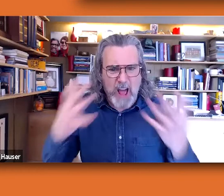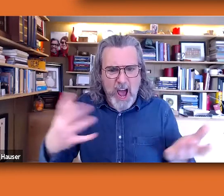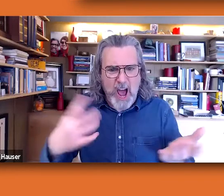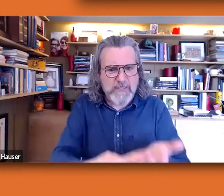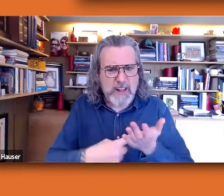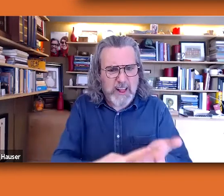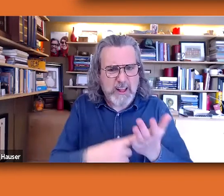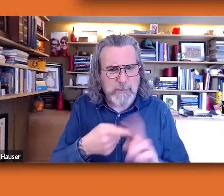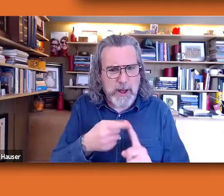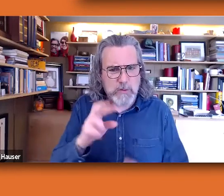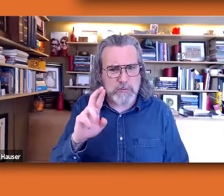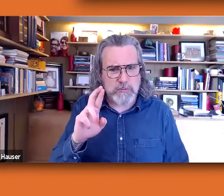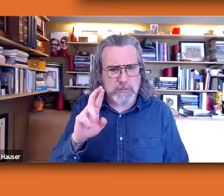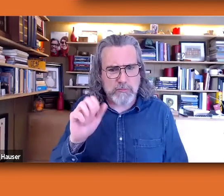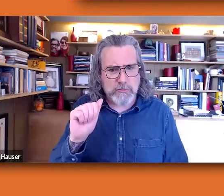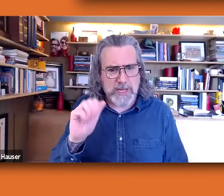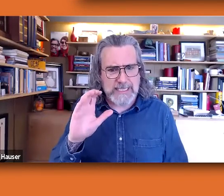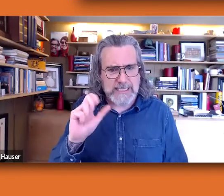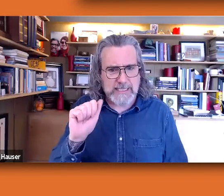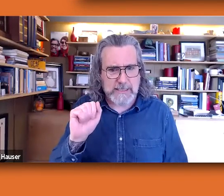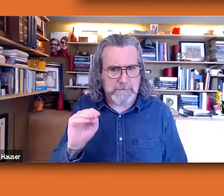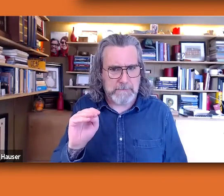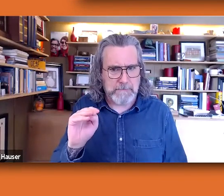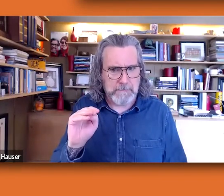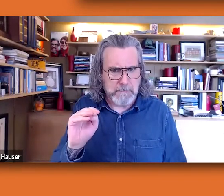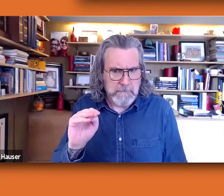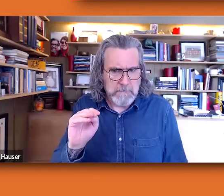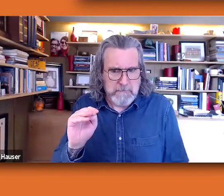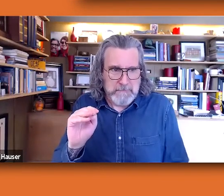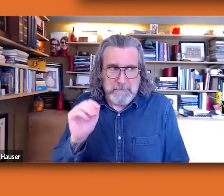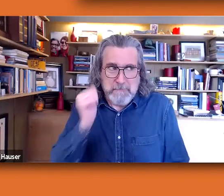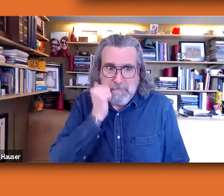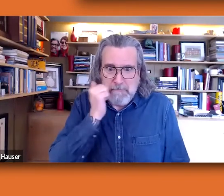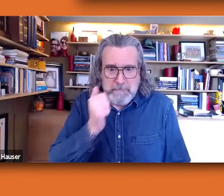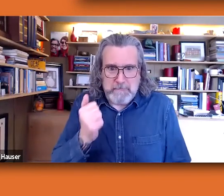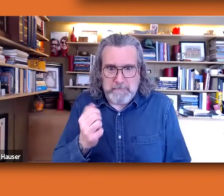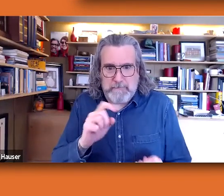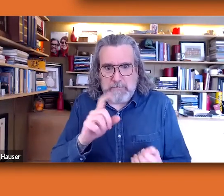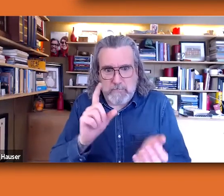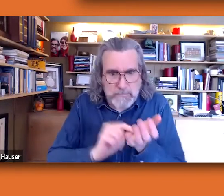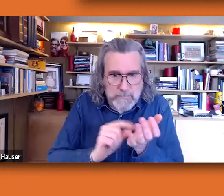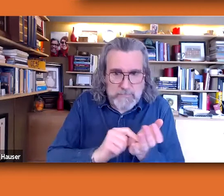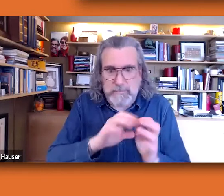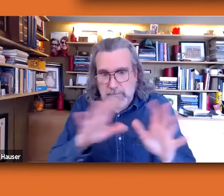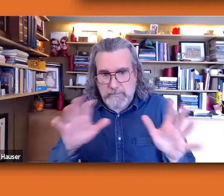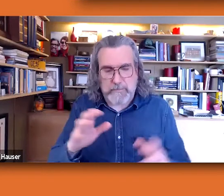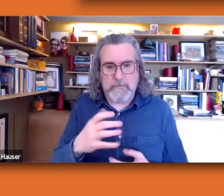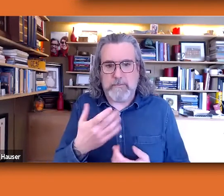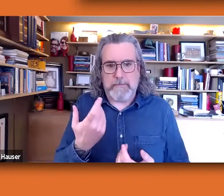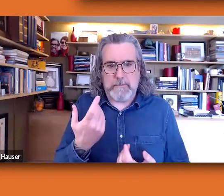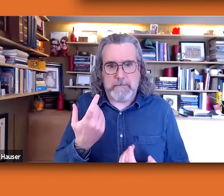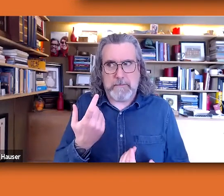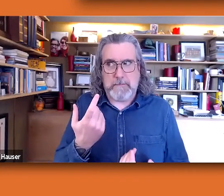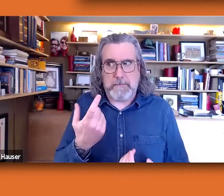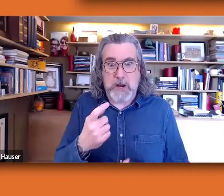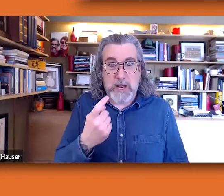but there really isn't any published work on it. There's a lot of discussion about racism